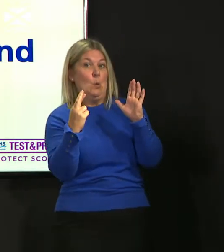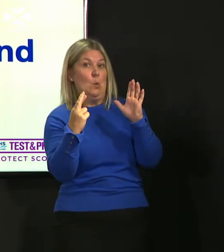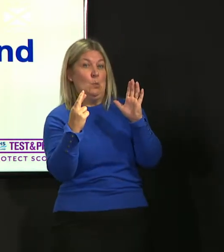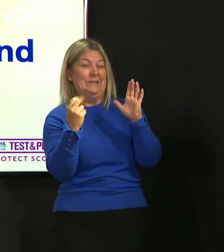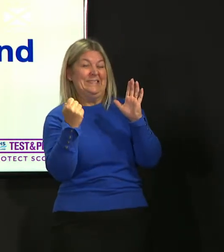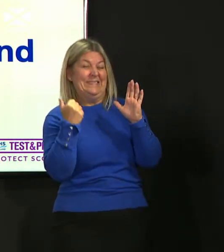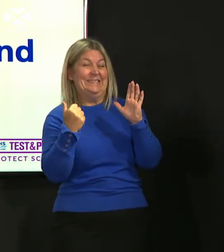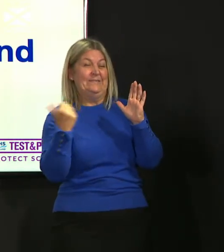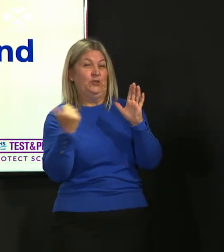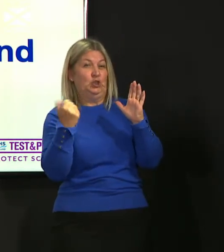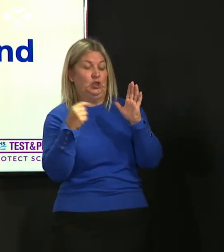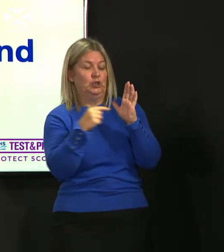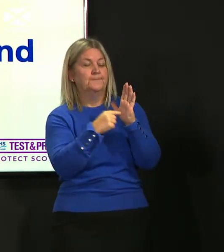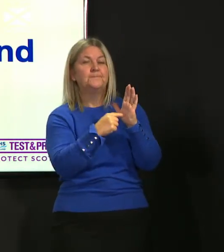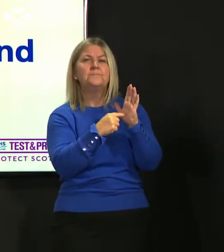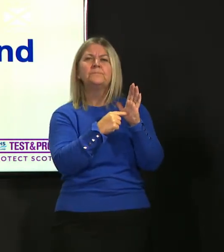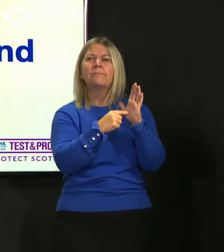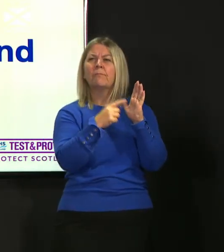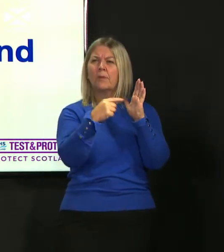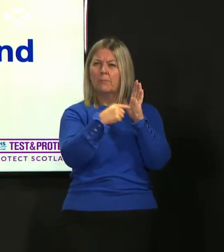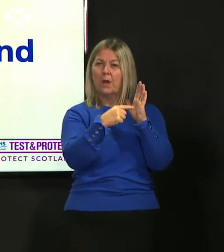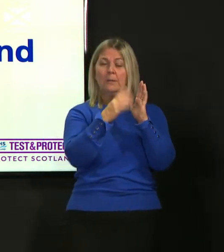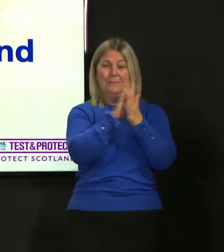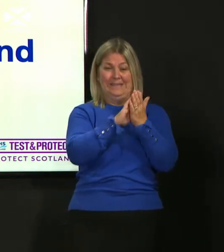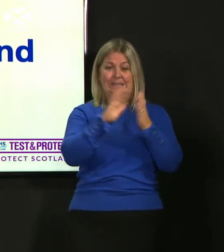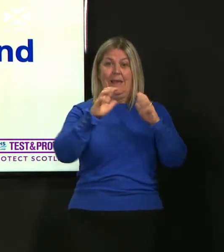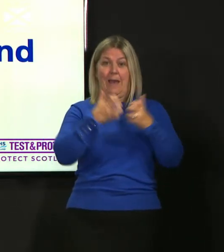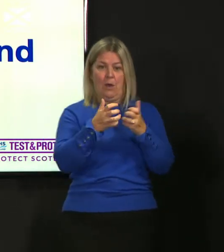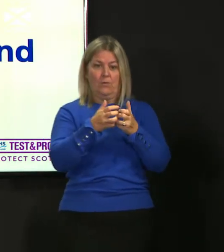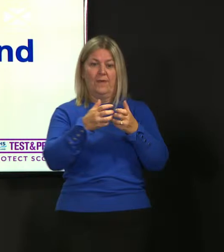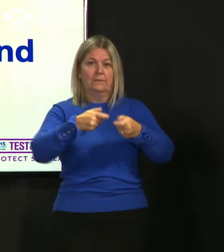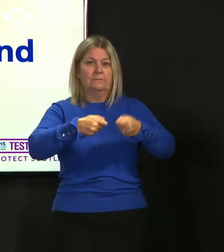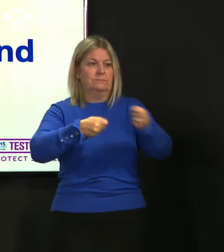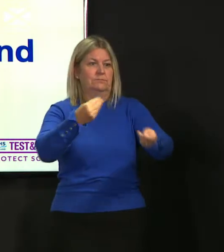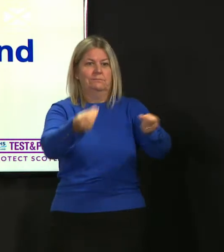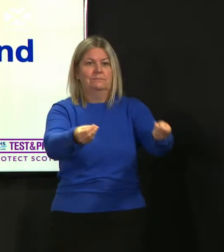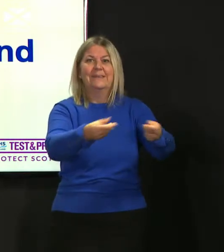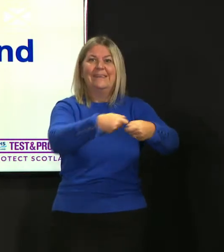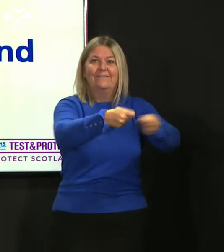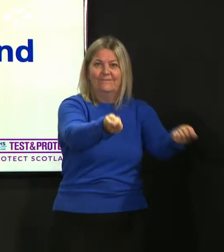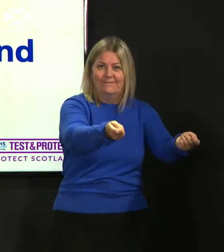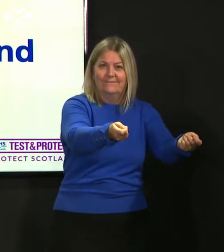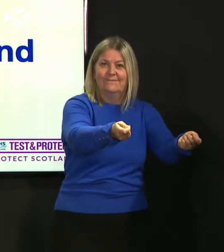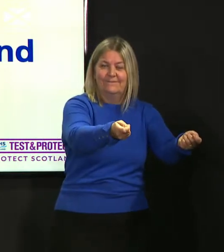and working out how we would distribute that to those who genuinely would qualify for it